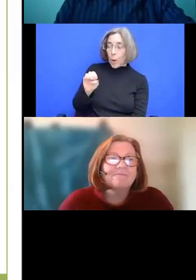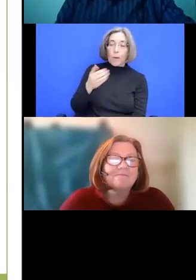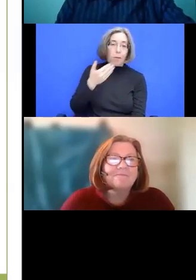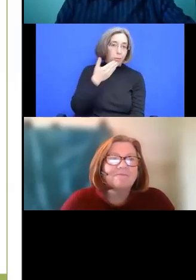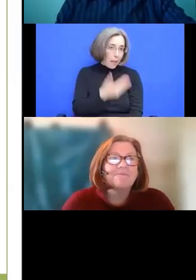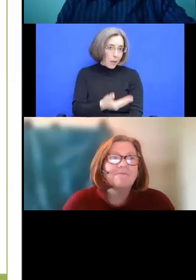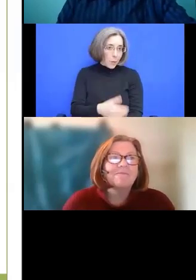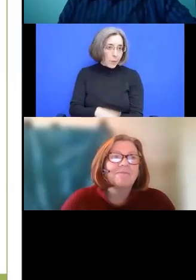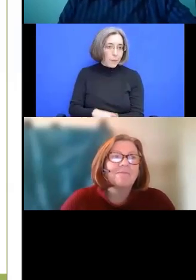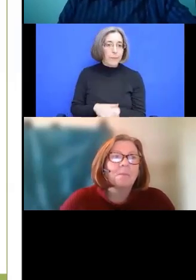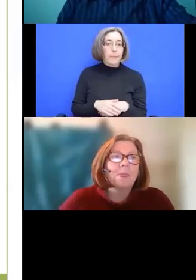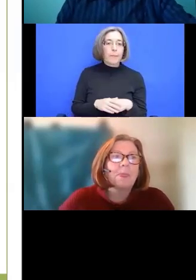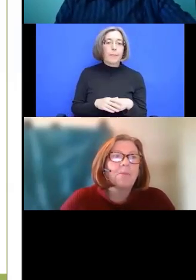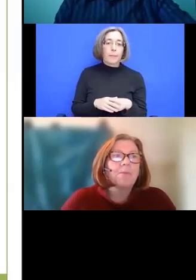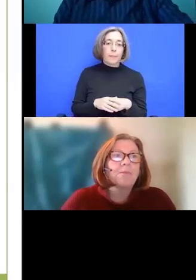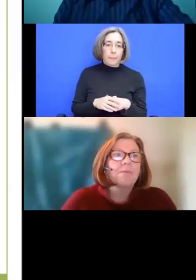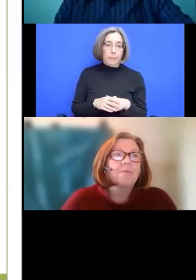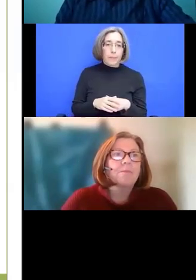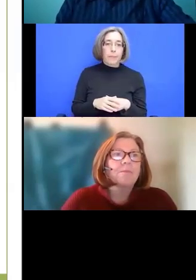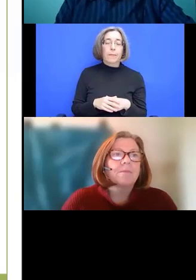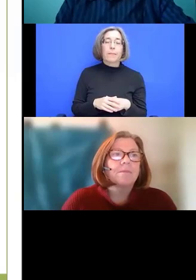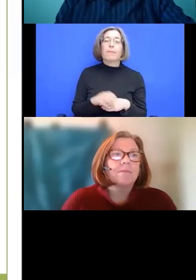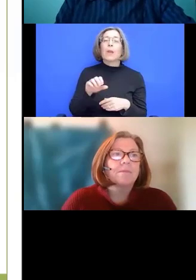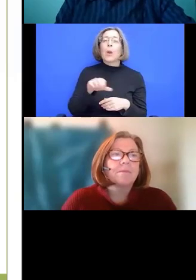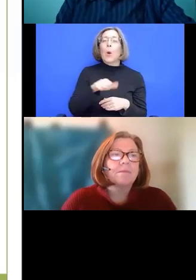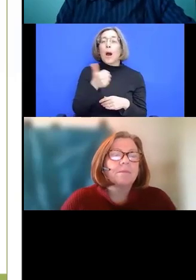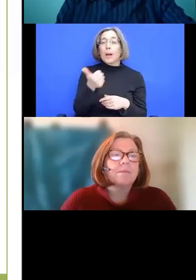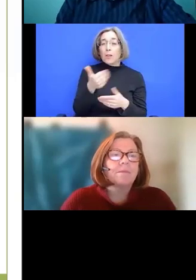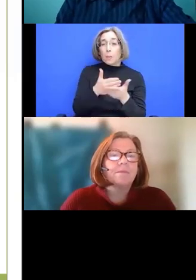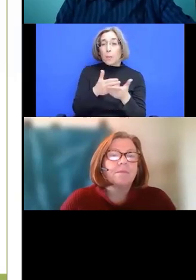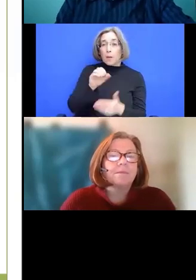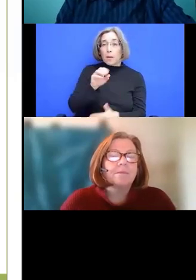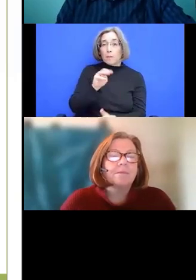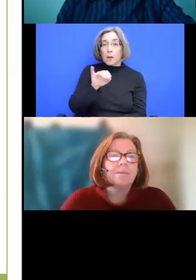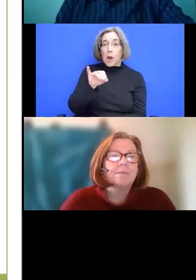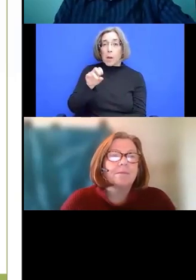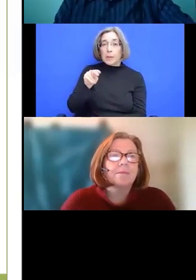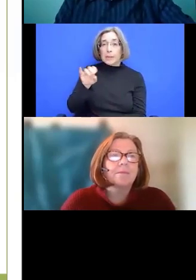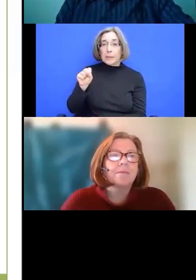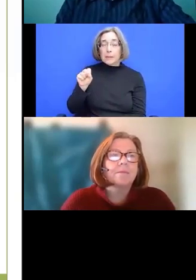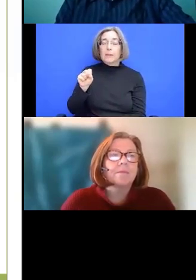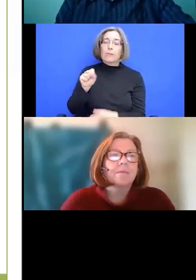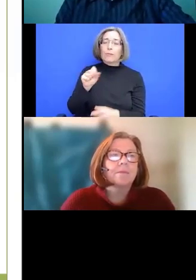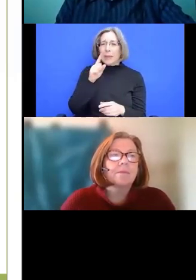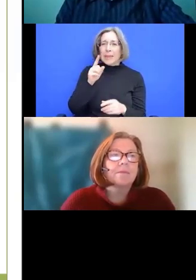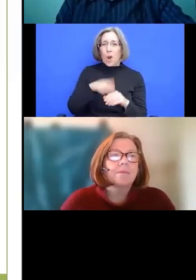So another aspect of Commons that you'll find, and it's back on that original login screen. I'm not going to go all the way back to that,